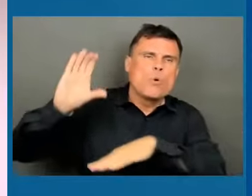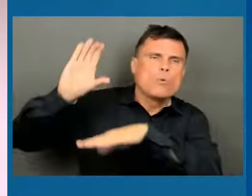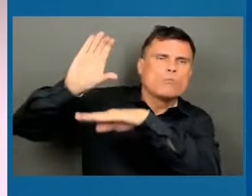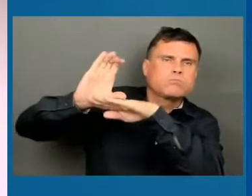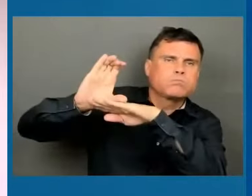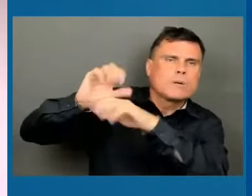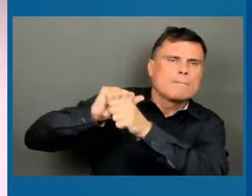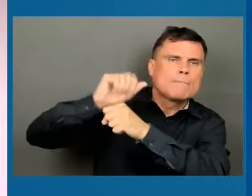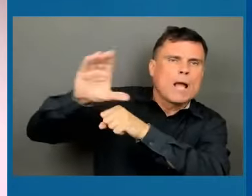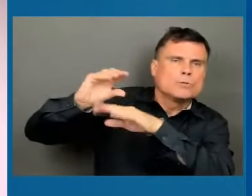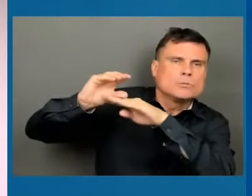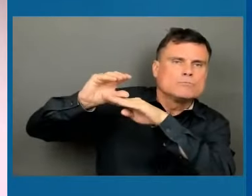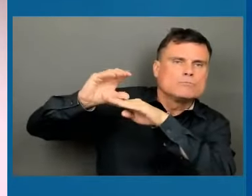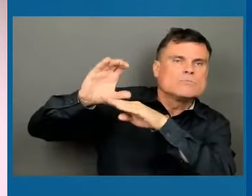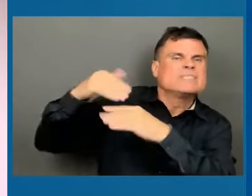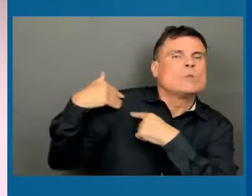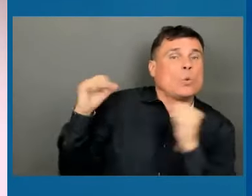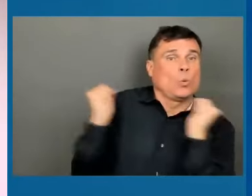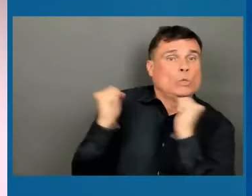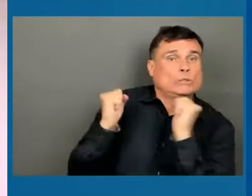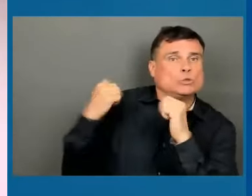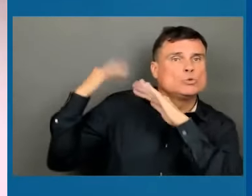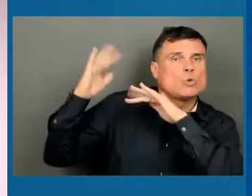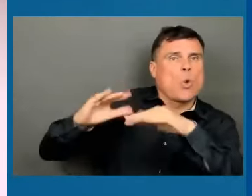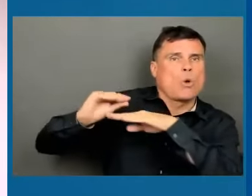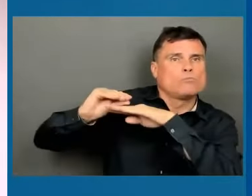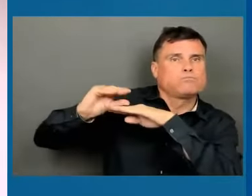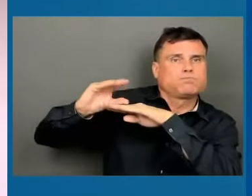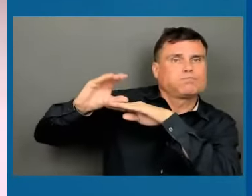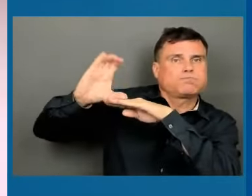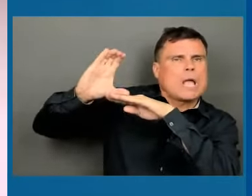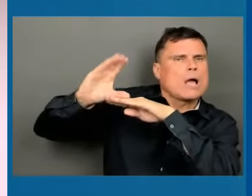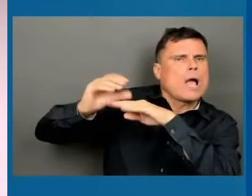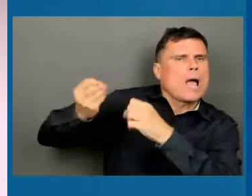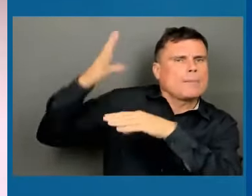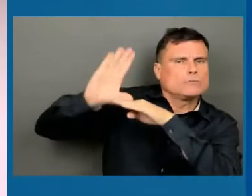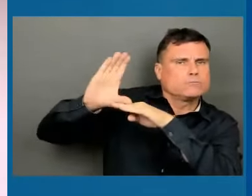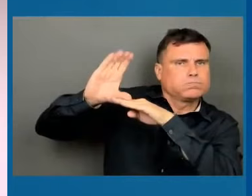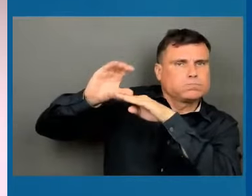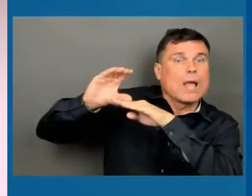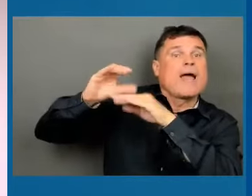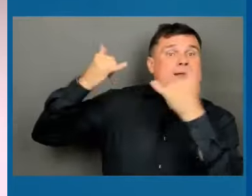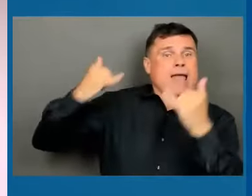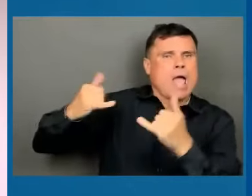snow melt. We have a better handle on how that is coming